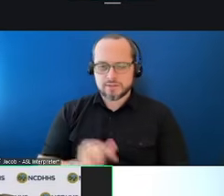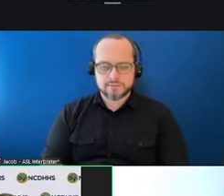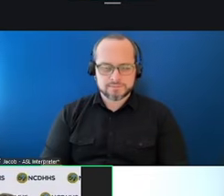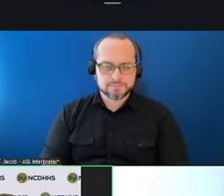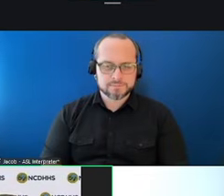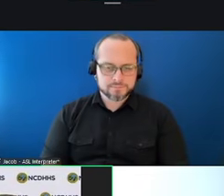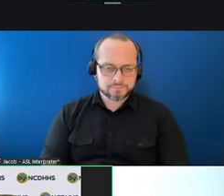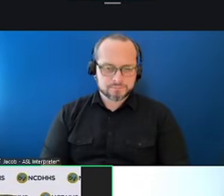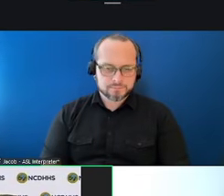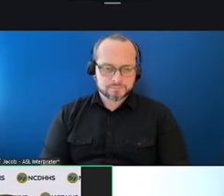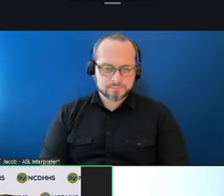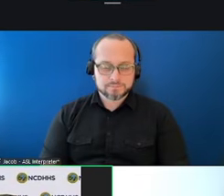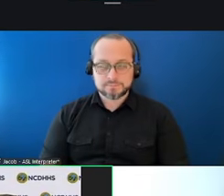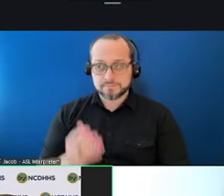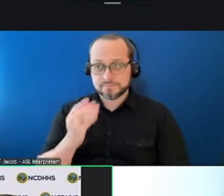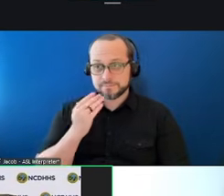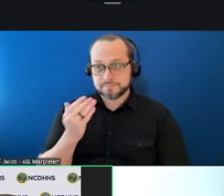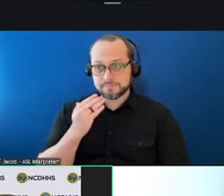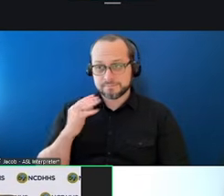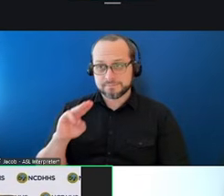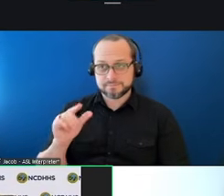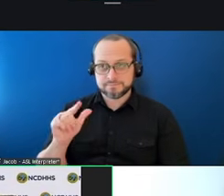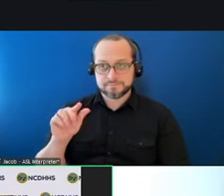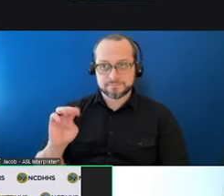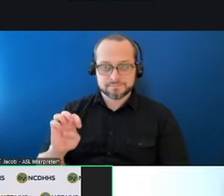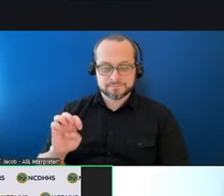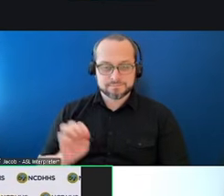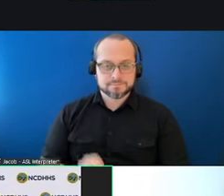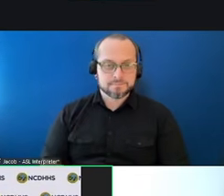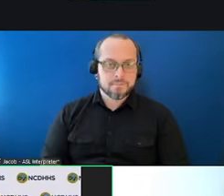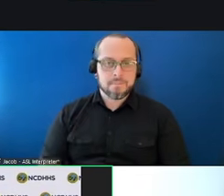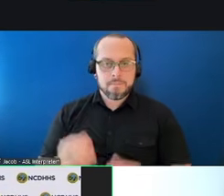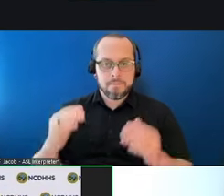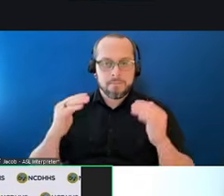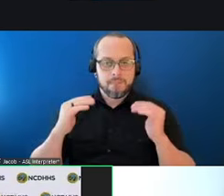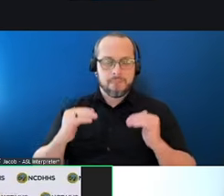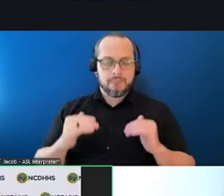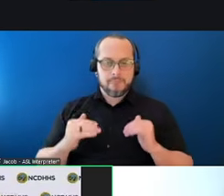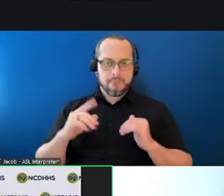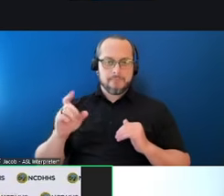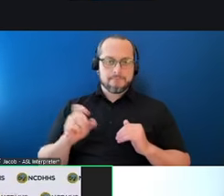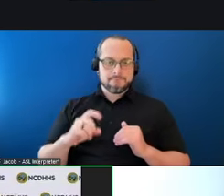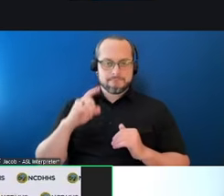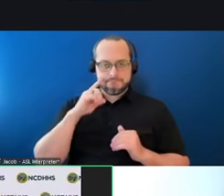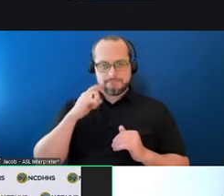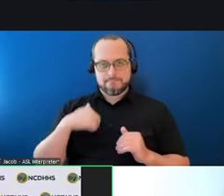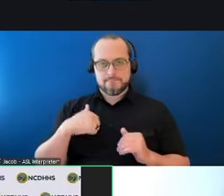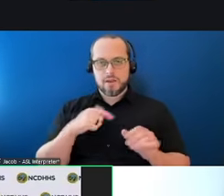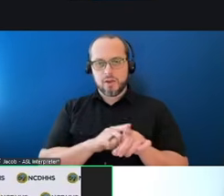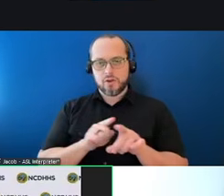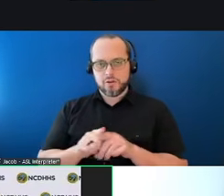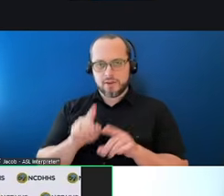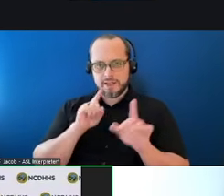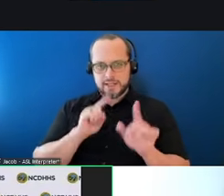Great. Thanks Maggie. Um the next question uh I think I can also answer. It's can you tell